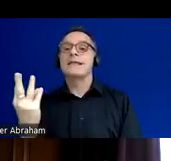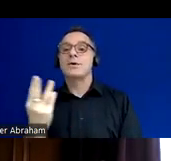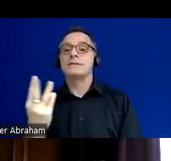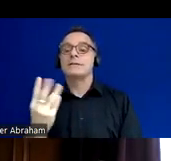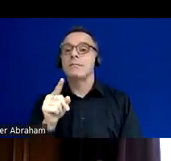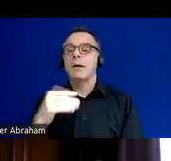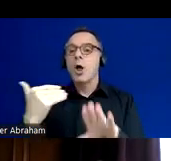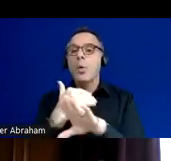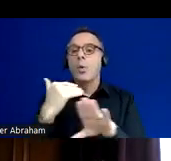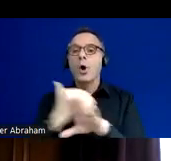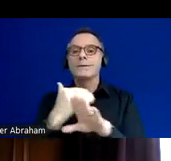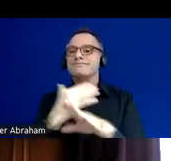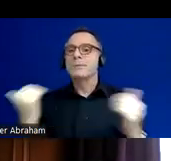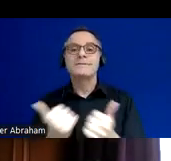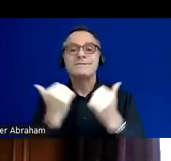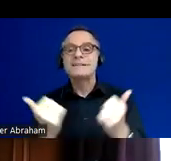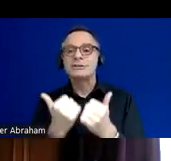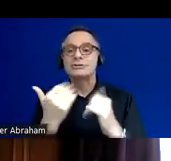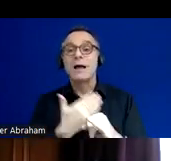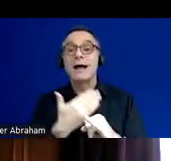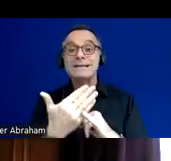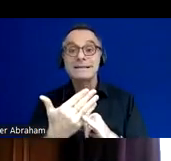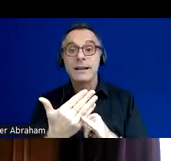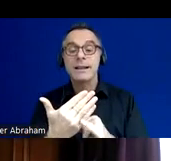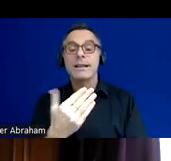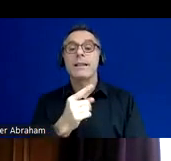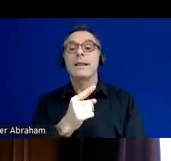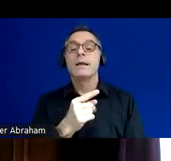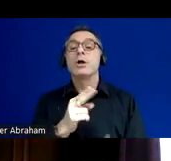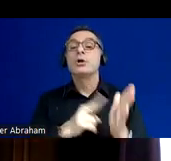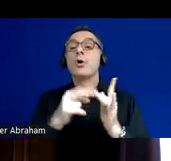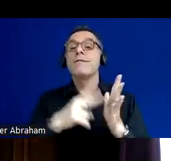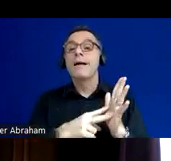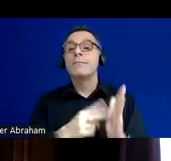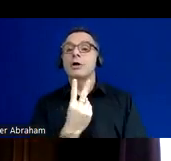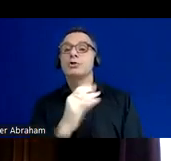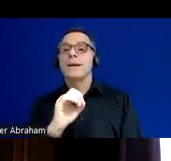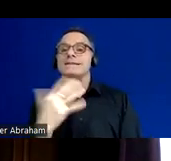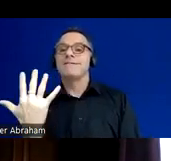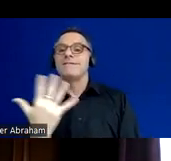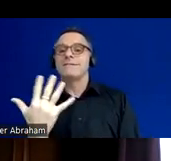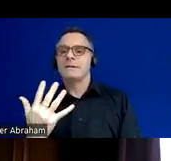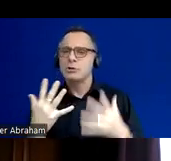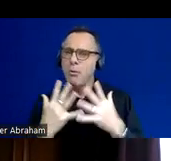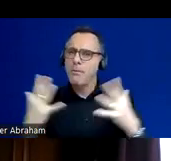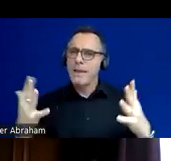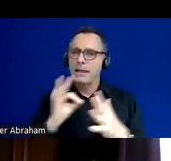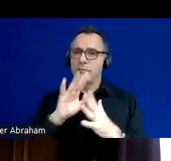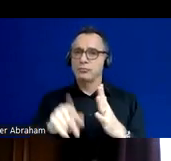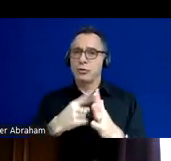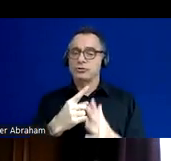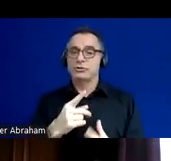wasn't fully completed until November 2015. So, it was a really big project, and it was important